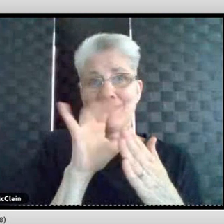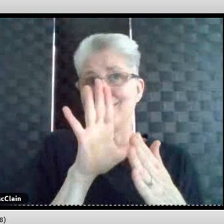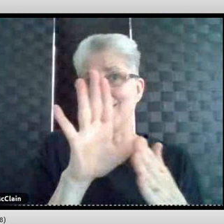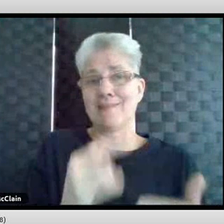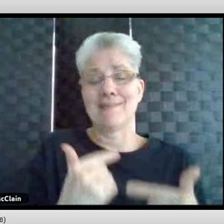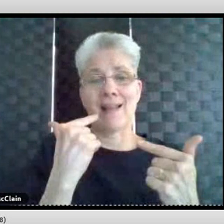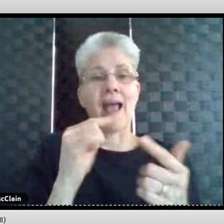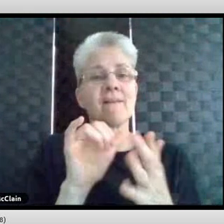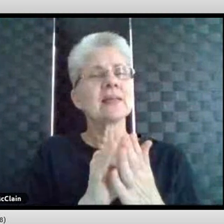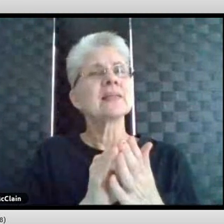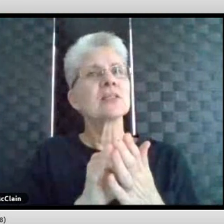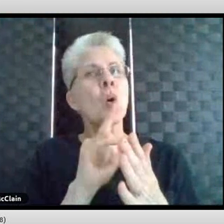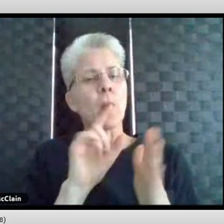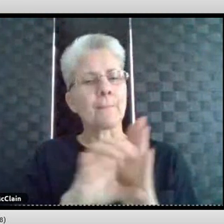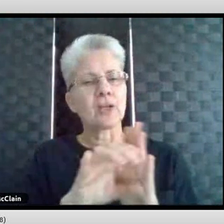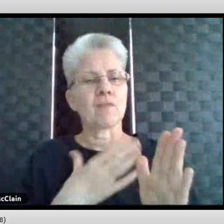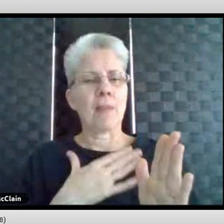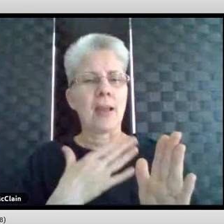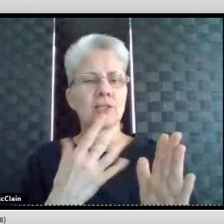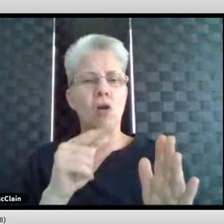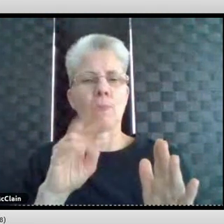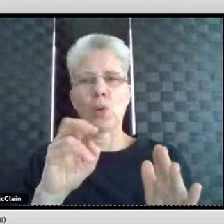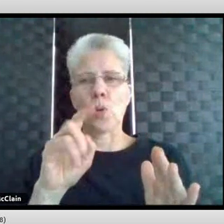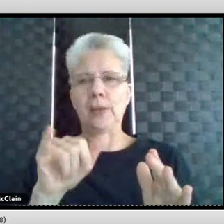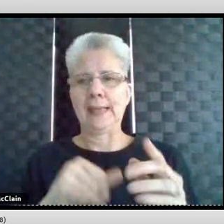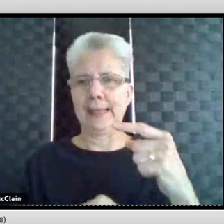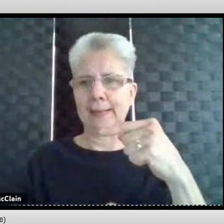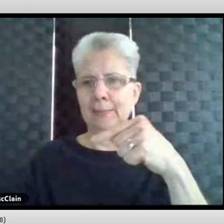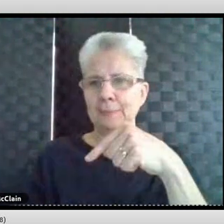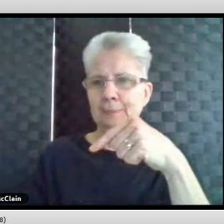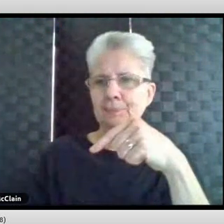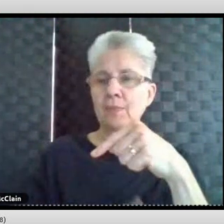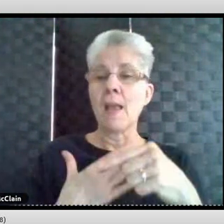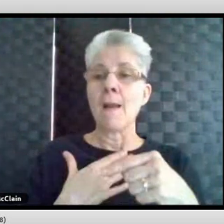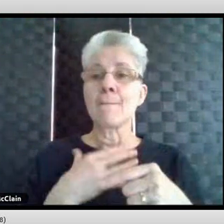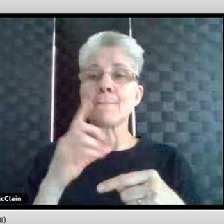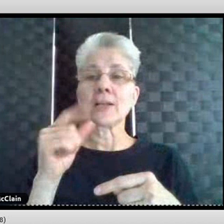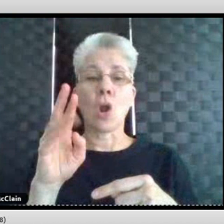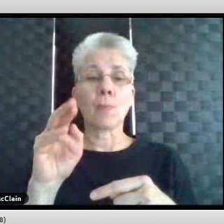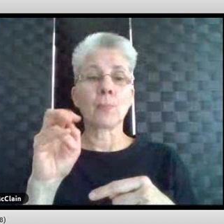This is a real picture of my dog, Brody, and my dog Brody was abused for three years.